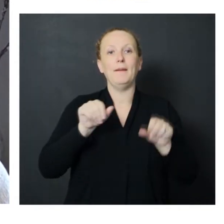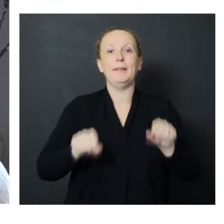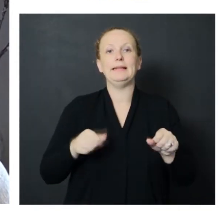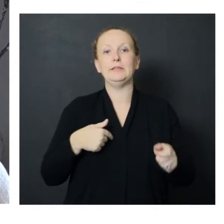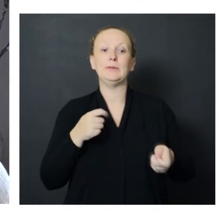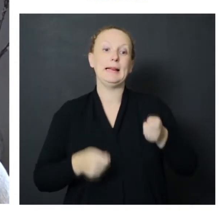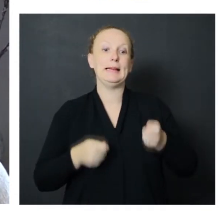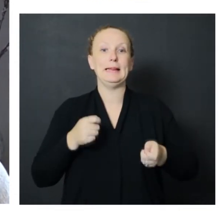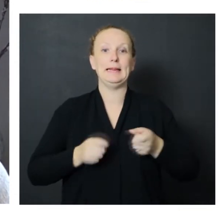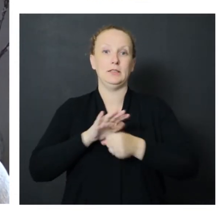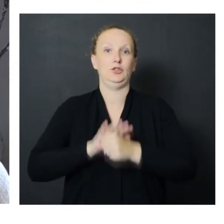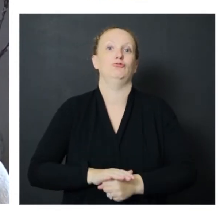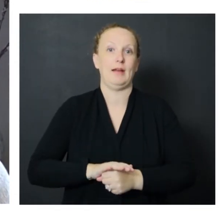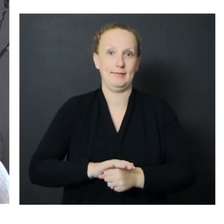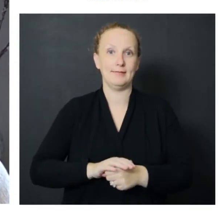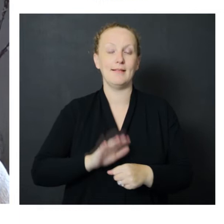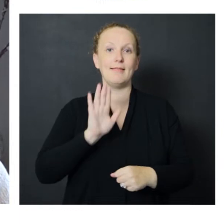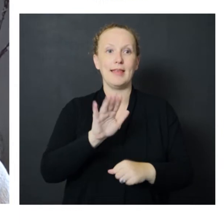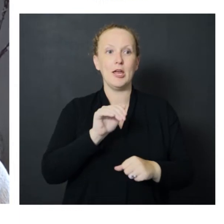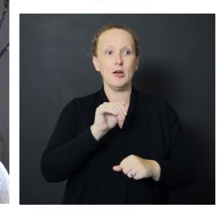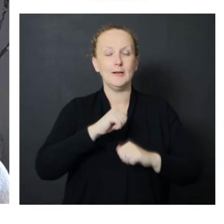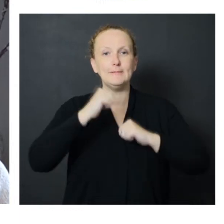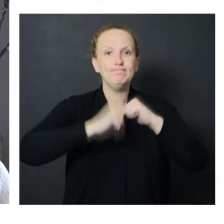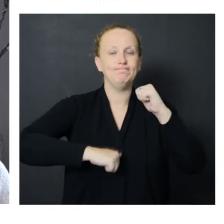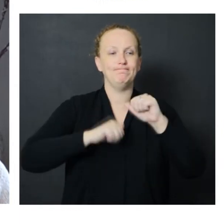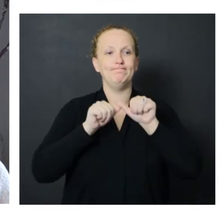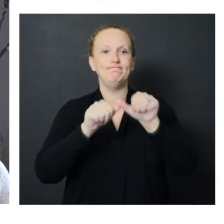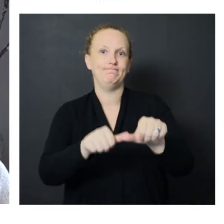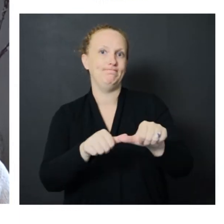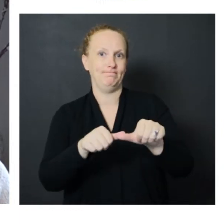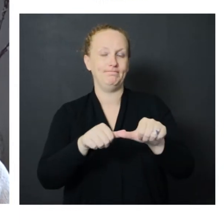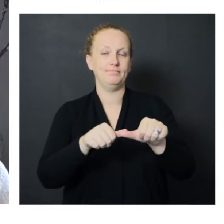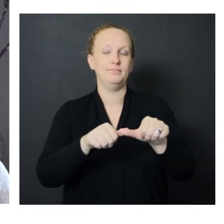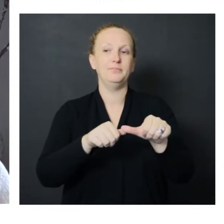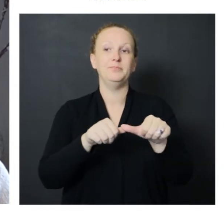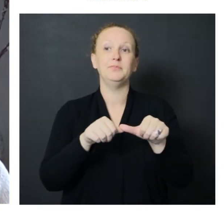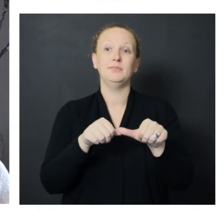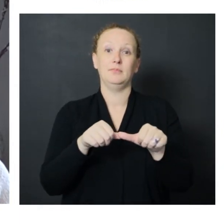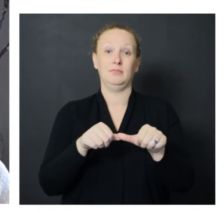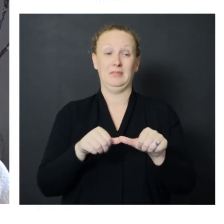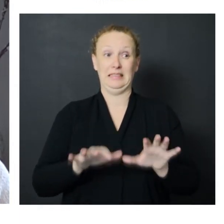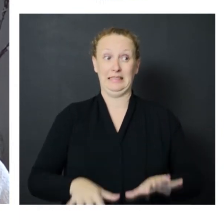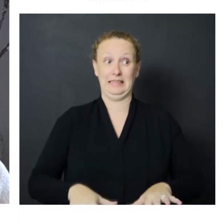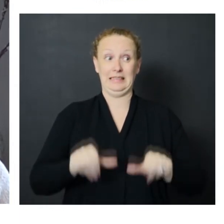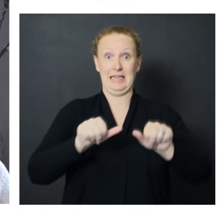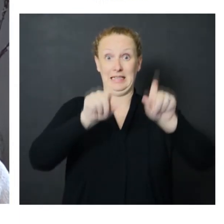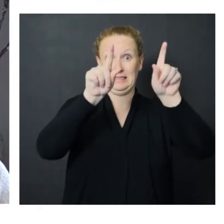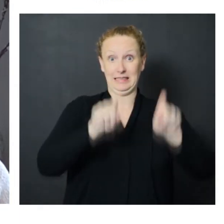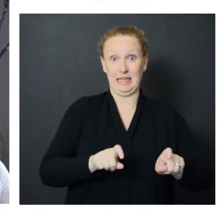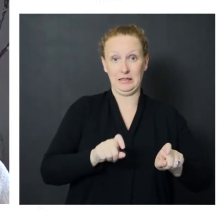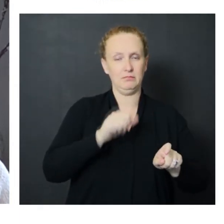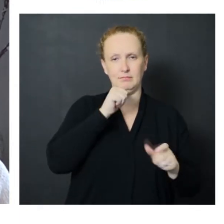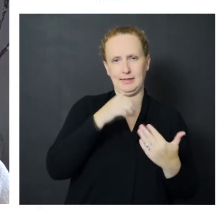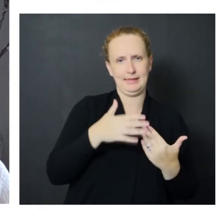You know, all exams are not easy and coming and taking the exams when you’re adult is not easy, even going, so the stressful